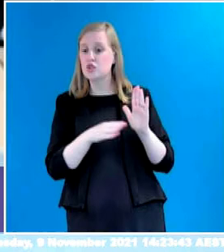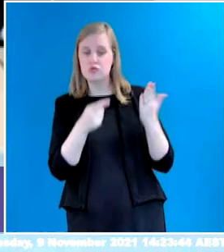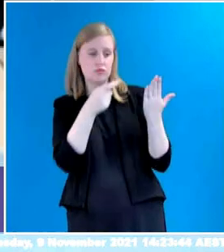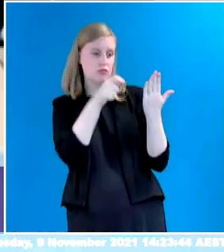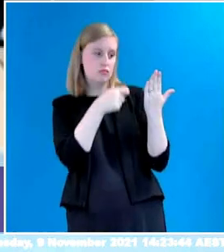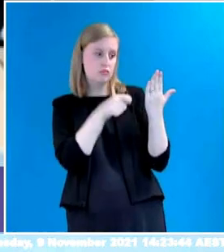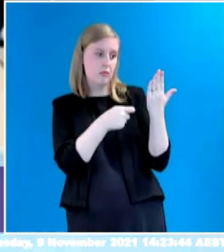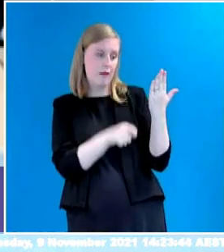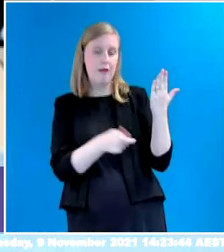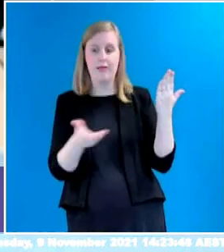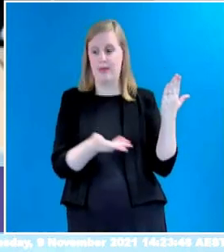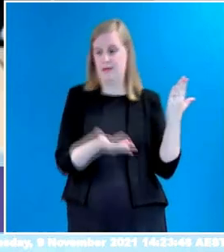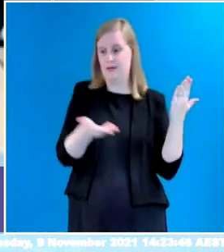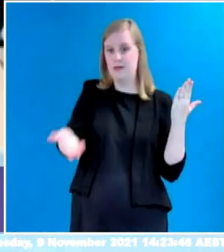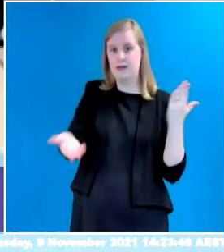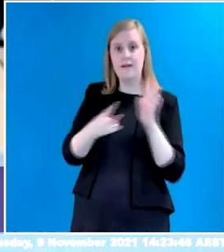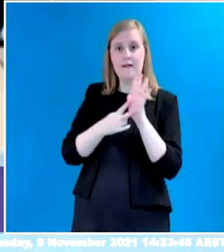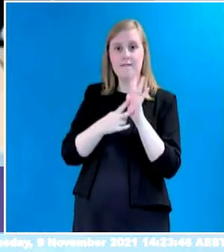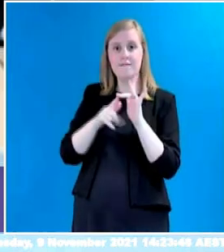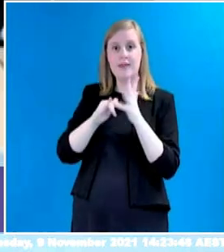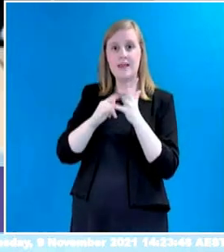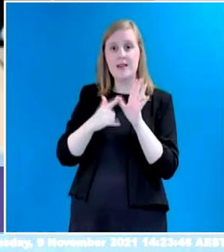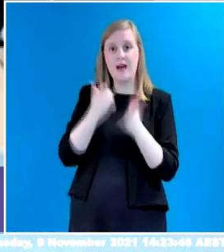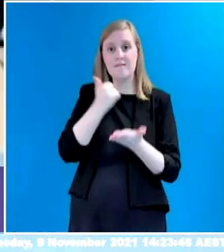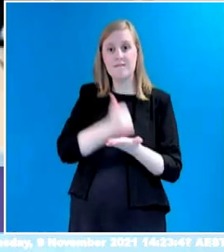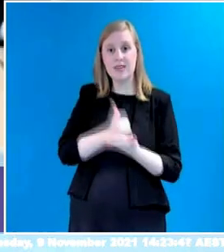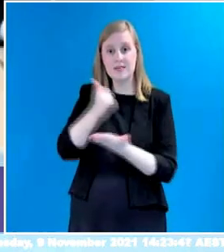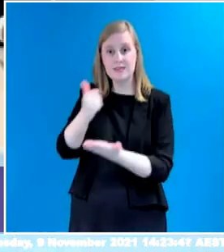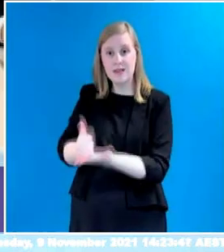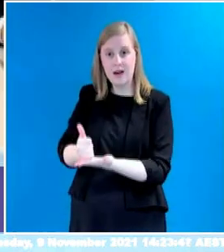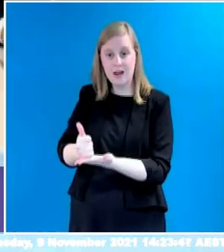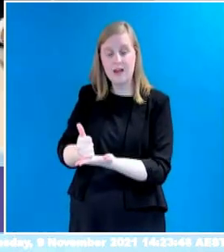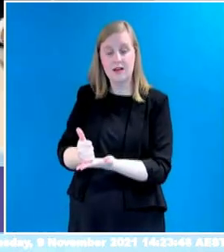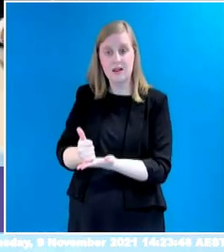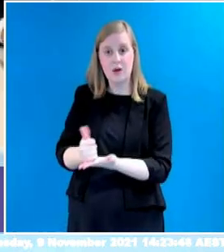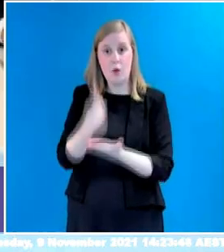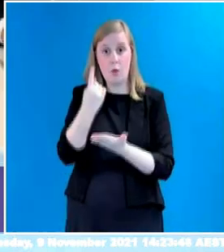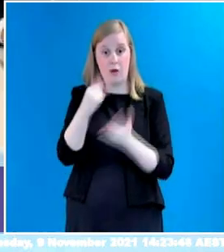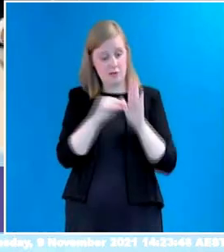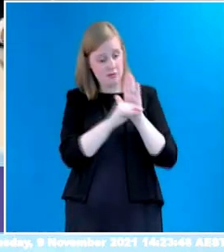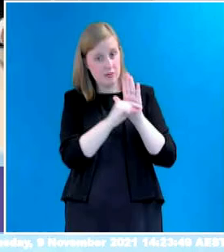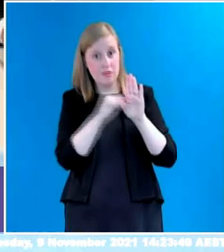This has a policy objective of ensuring that people